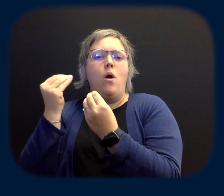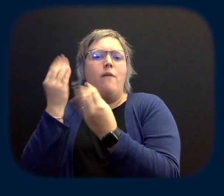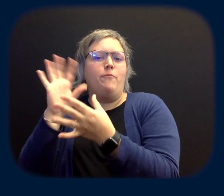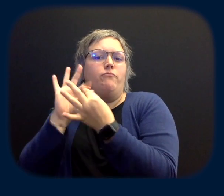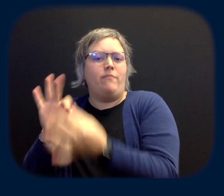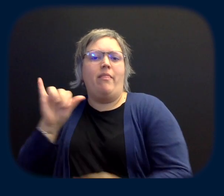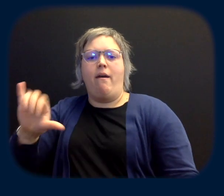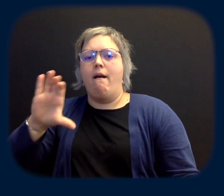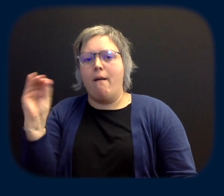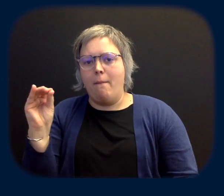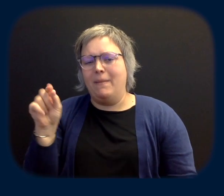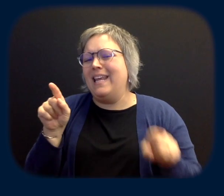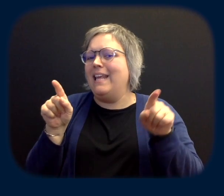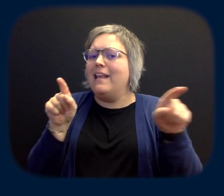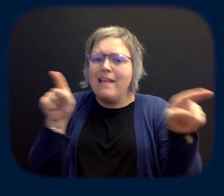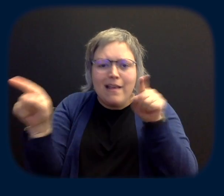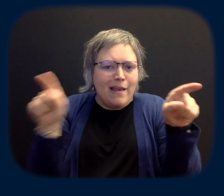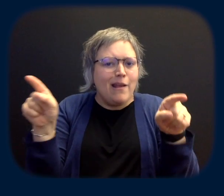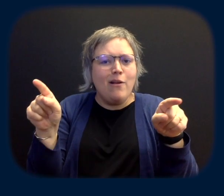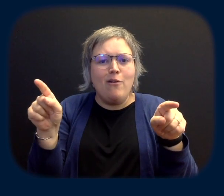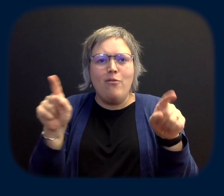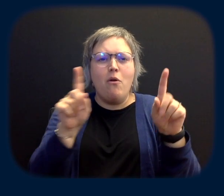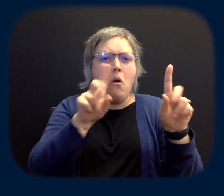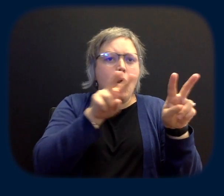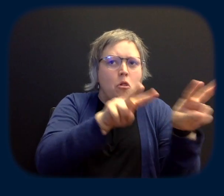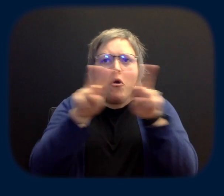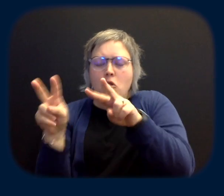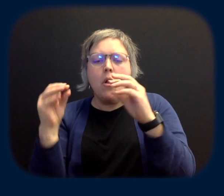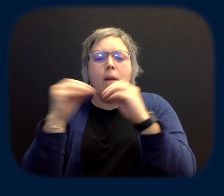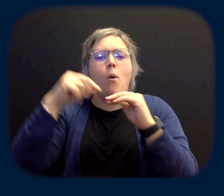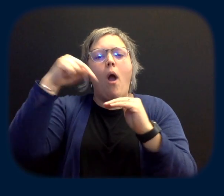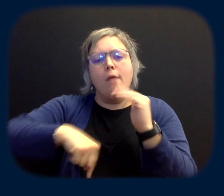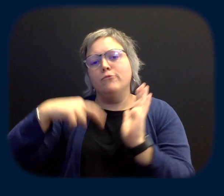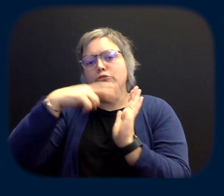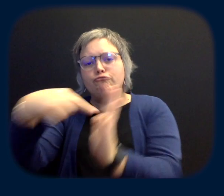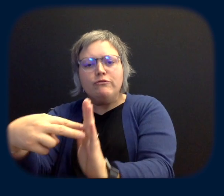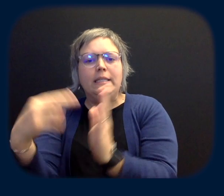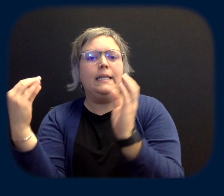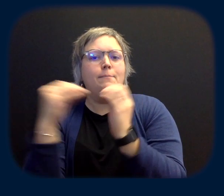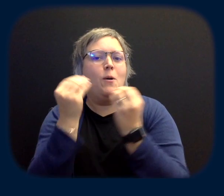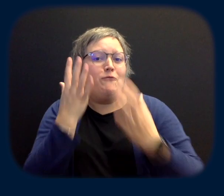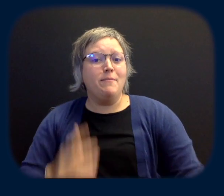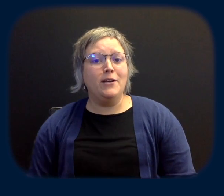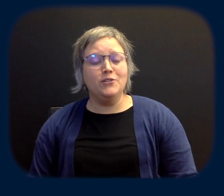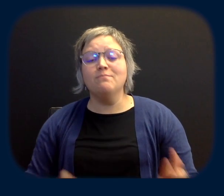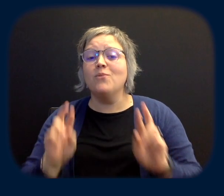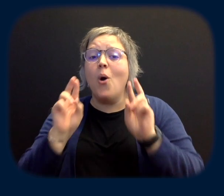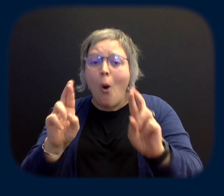these resources out to learn a little bit more and hopefully as you watch the upcoming videos, you'll